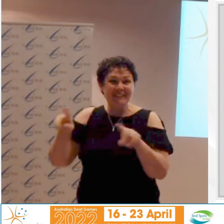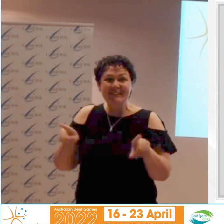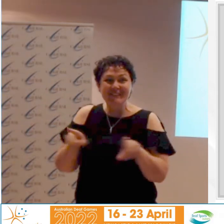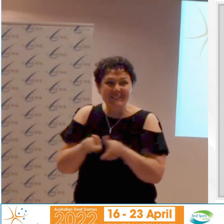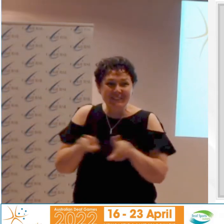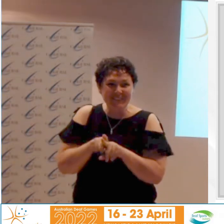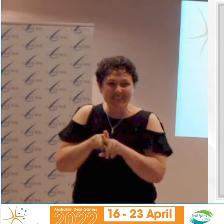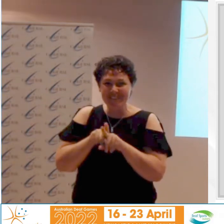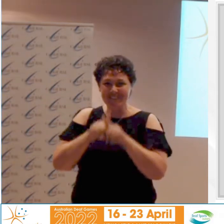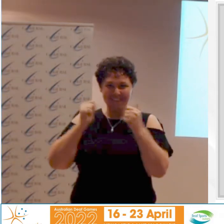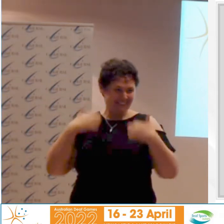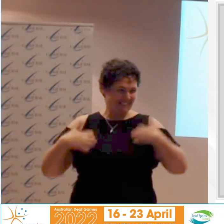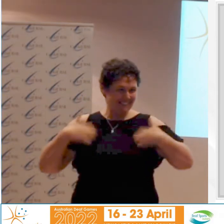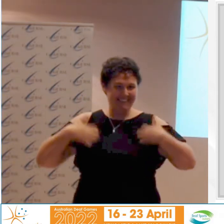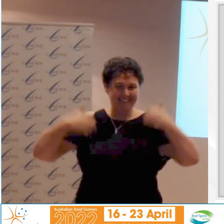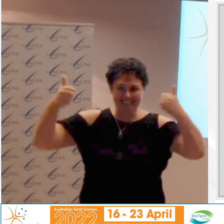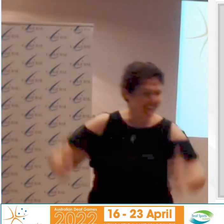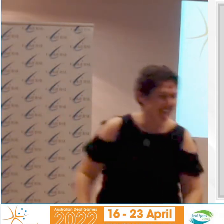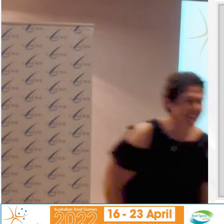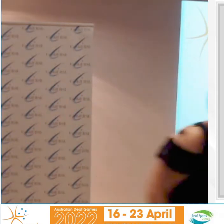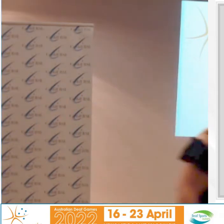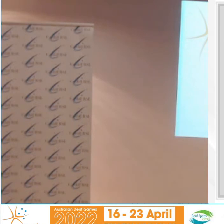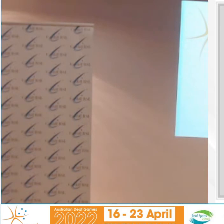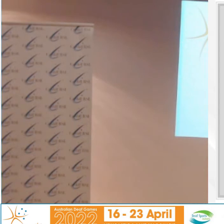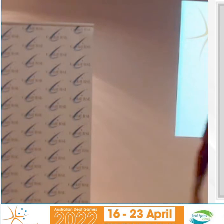an amazing team so it's really good to see you all and i'm very excited